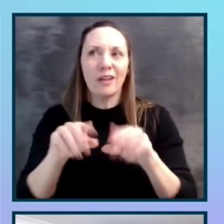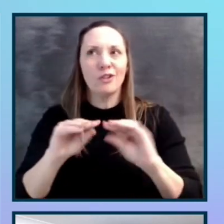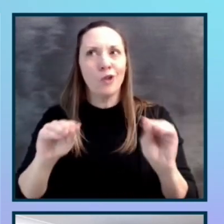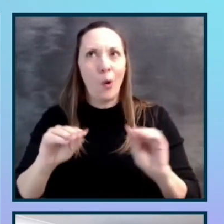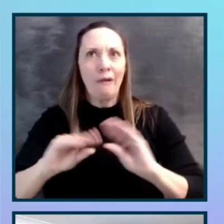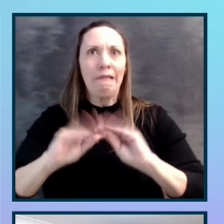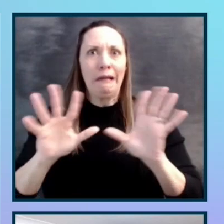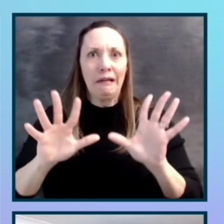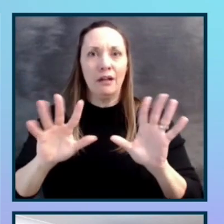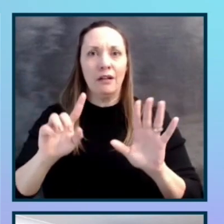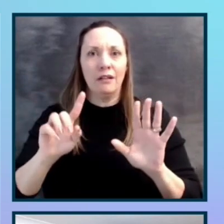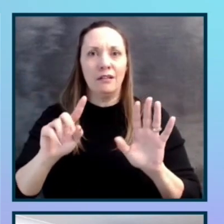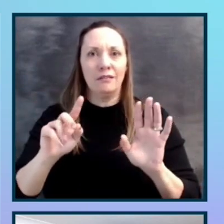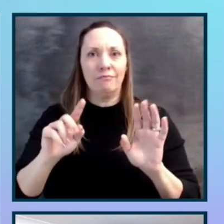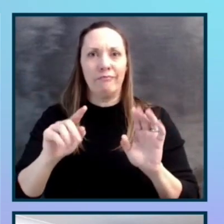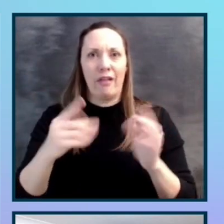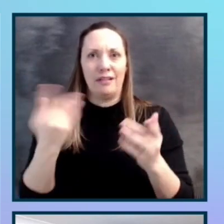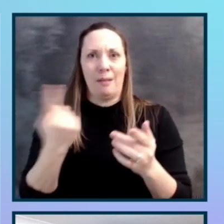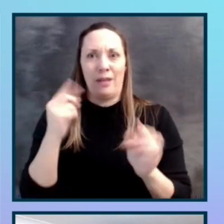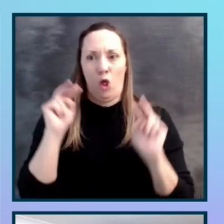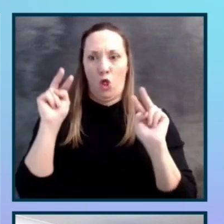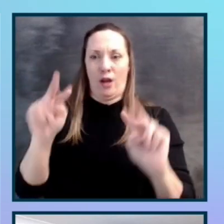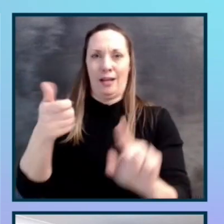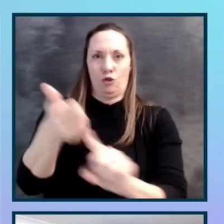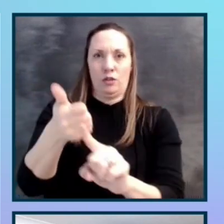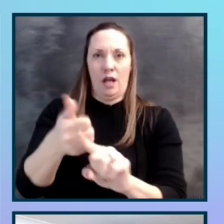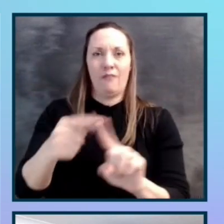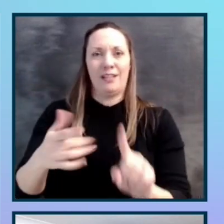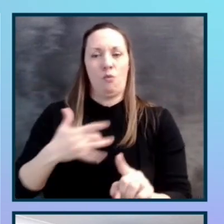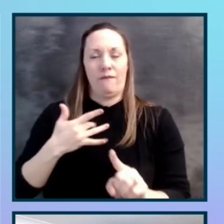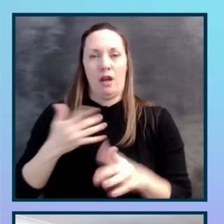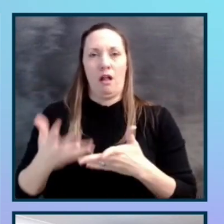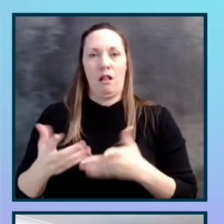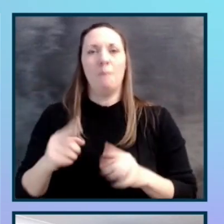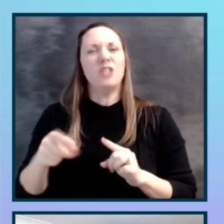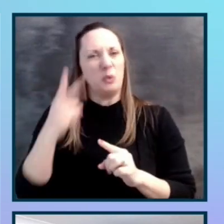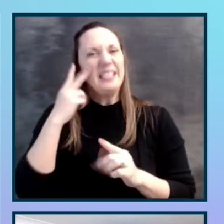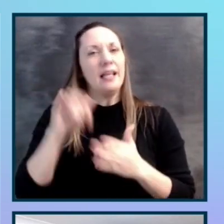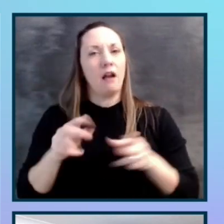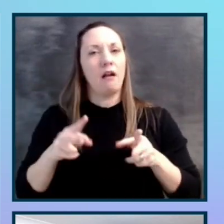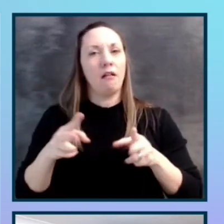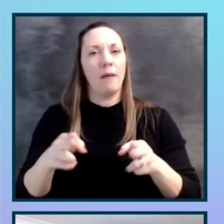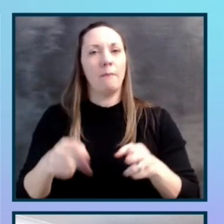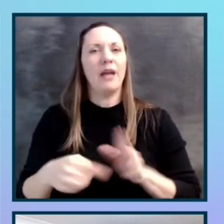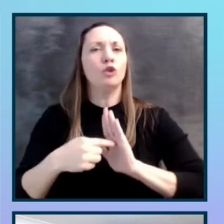at the fish itself. But you'll see that in this little clip that pretty shows you how it works anyway.